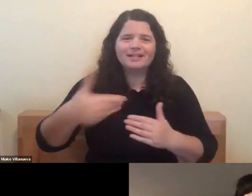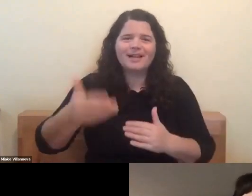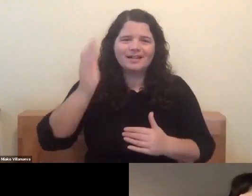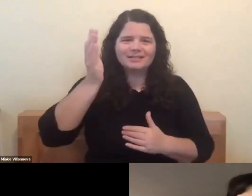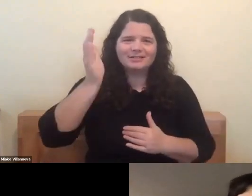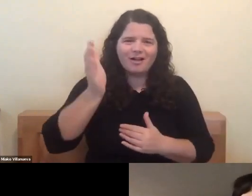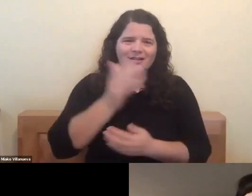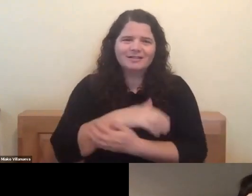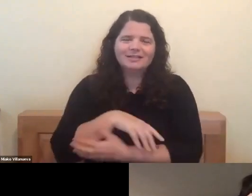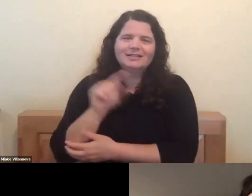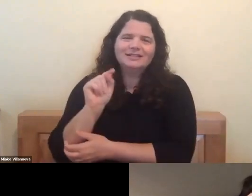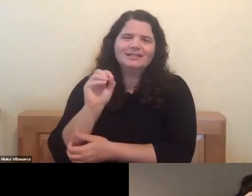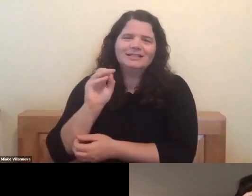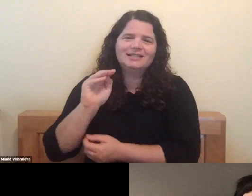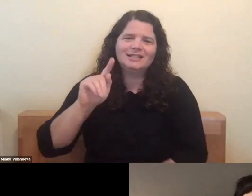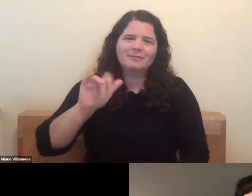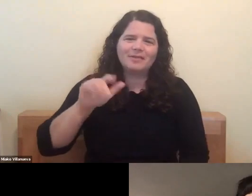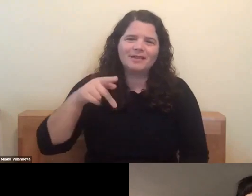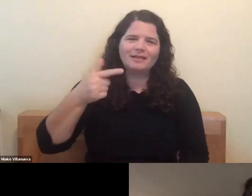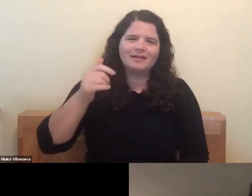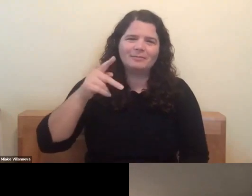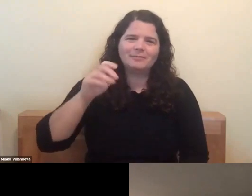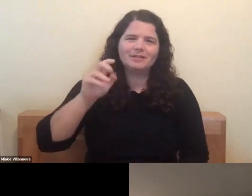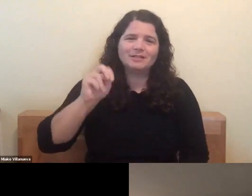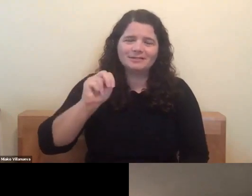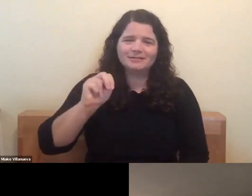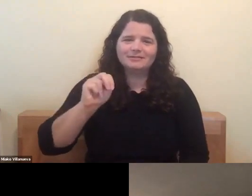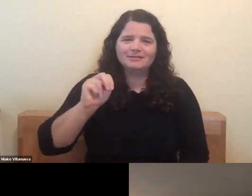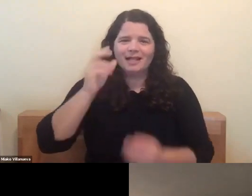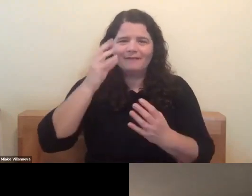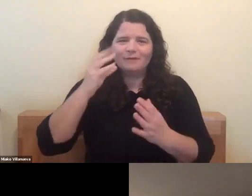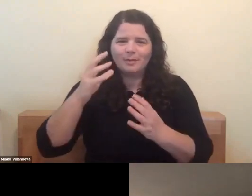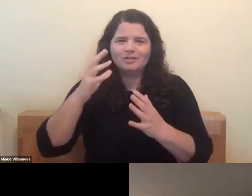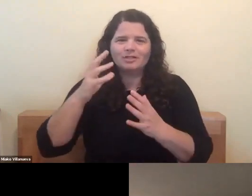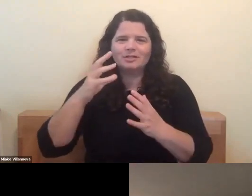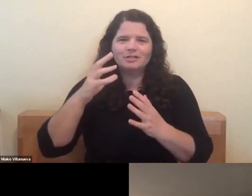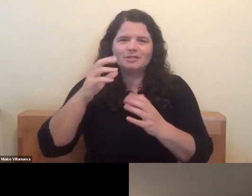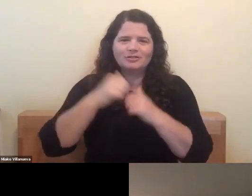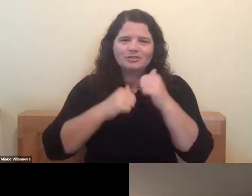Gupton on informational structure and word order acceptability in - actually i don't know differences -